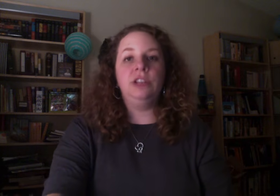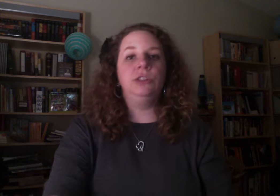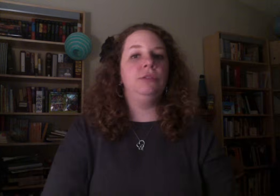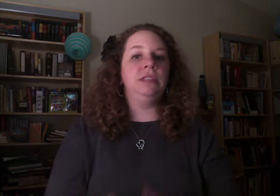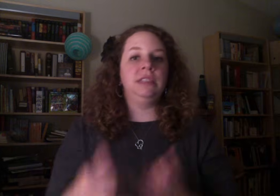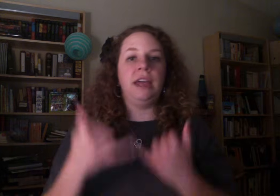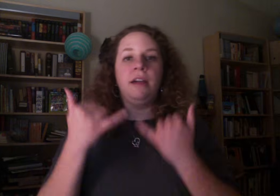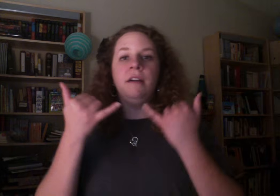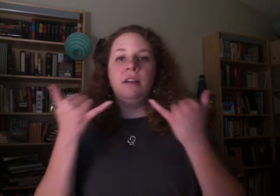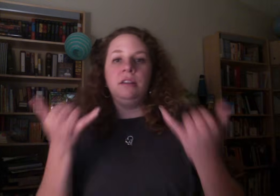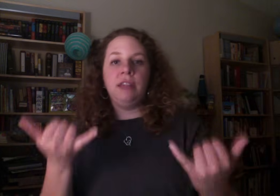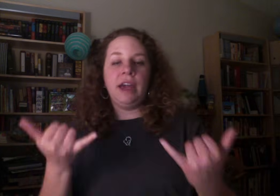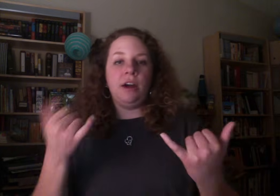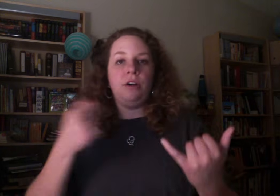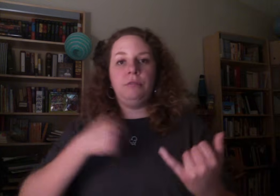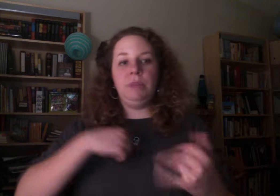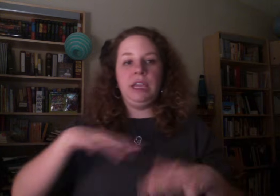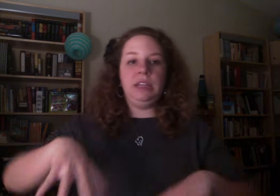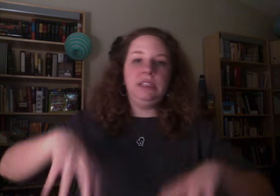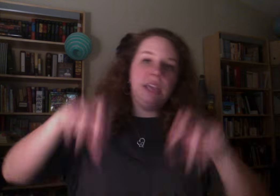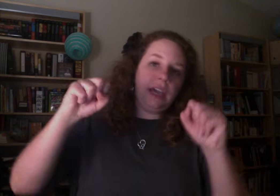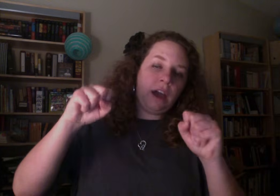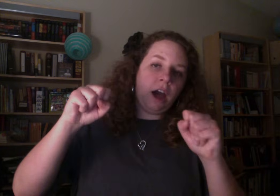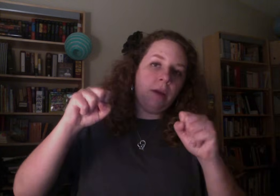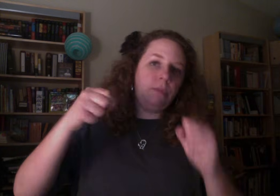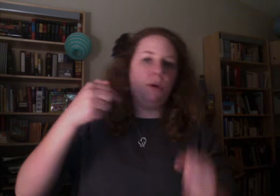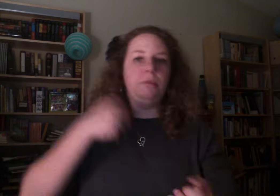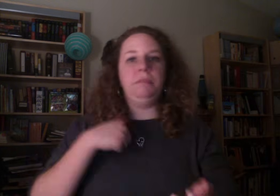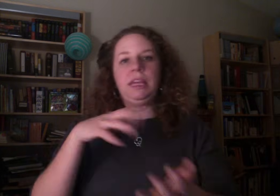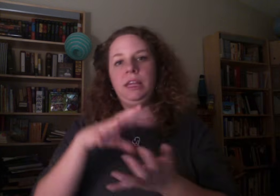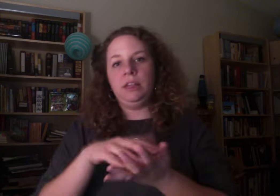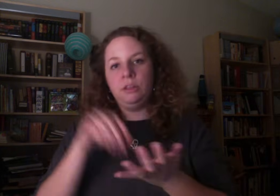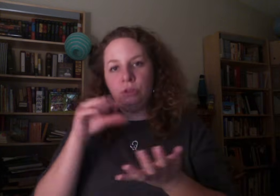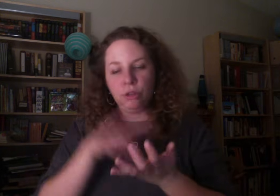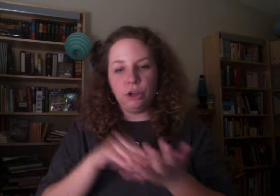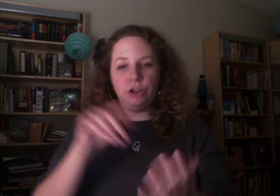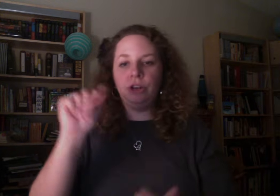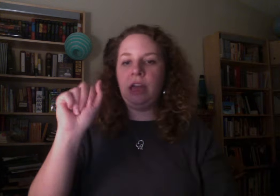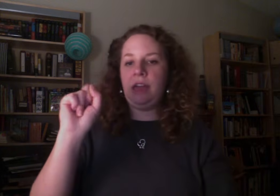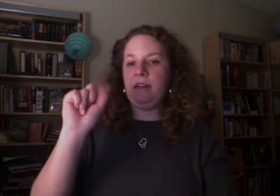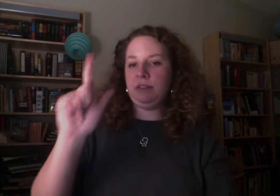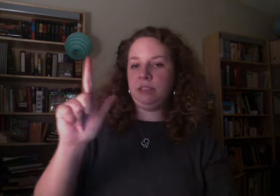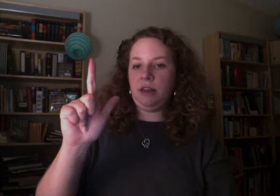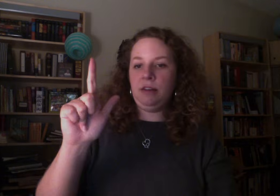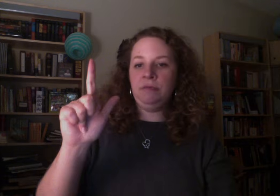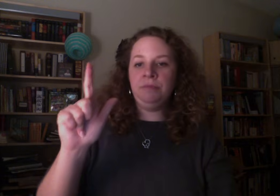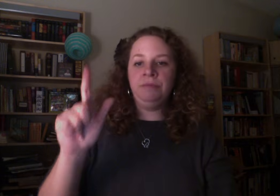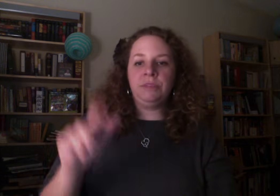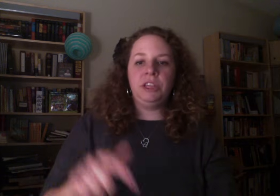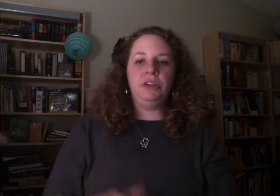So you can say NOW ME TAKE-UP or ME LEARN #ASL.